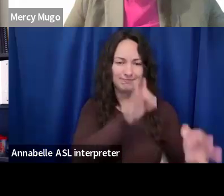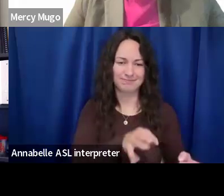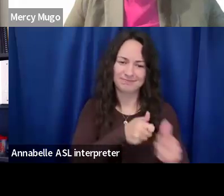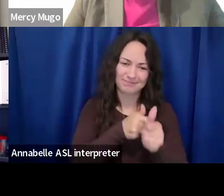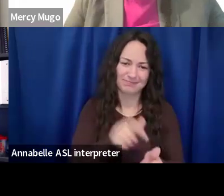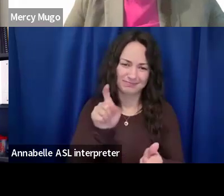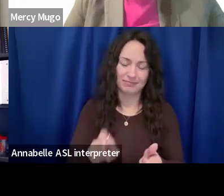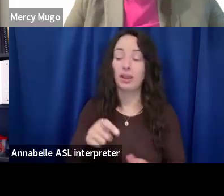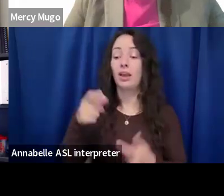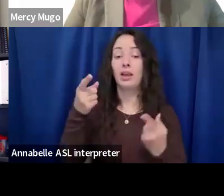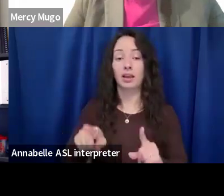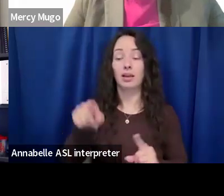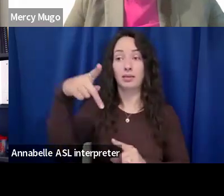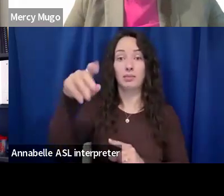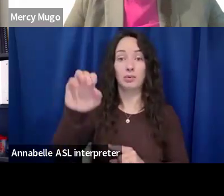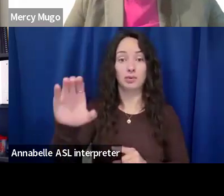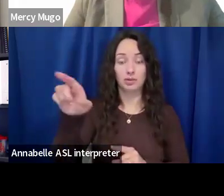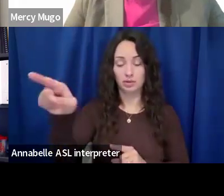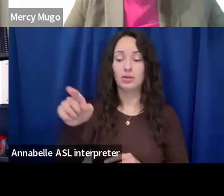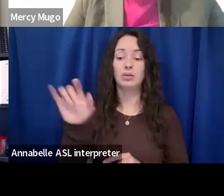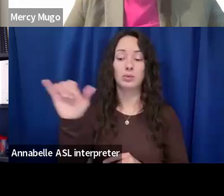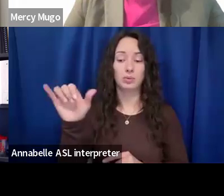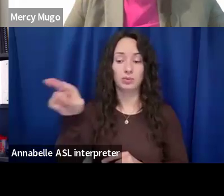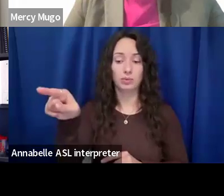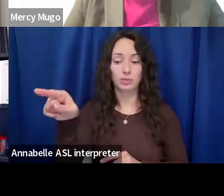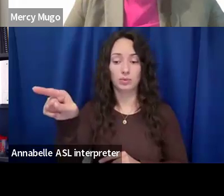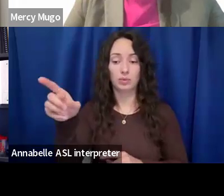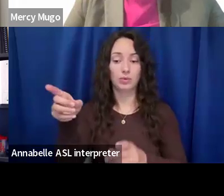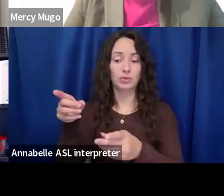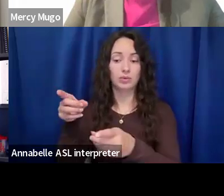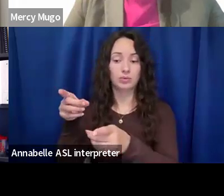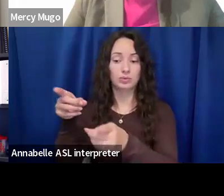of contact was also the financially director, those are the ones that distribute